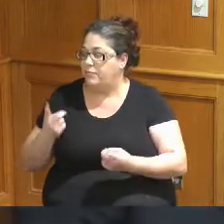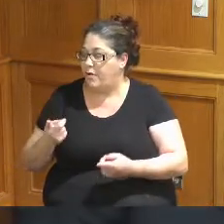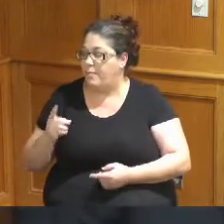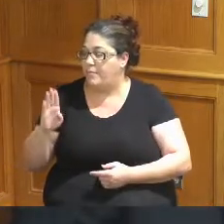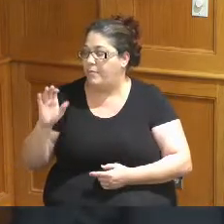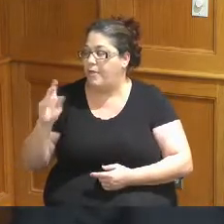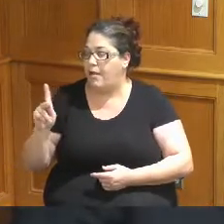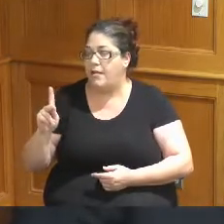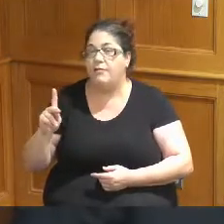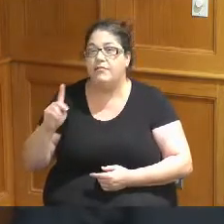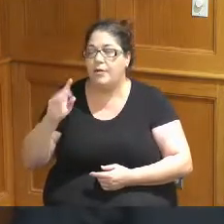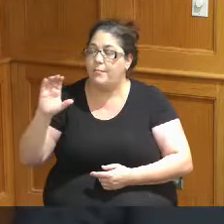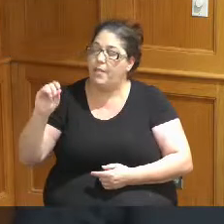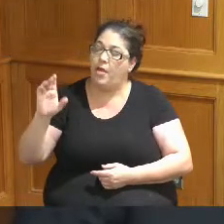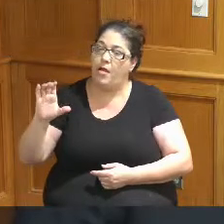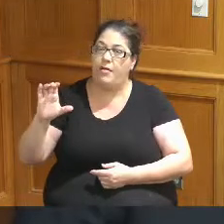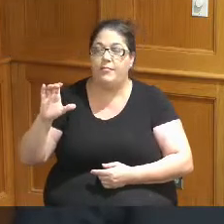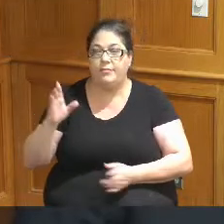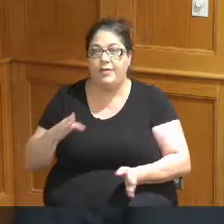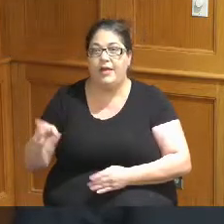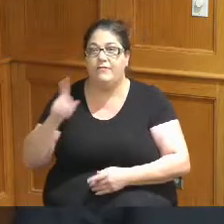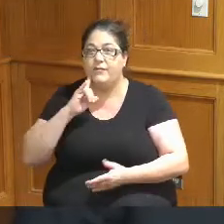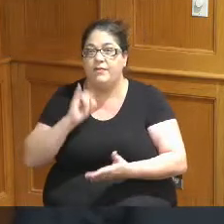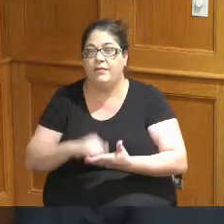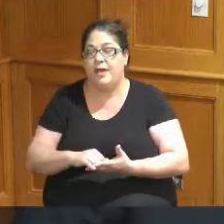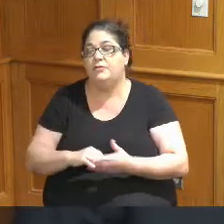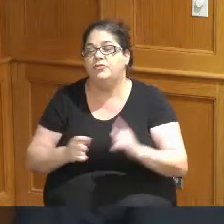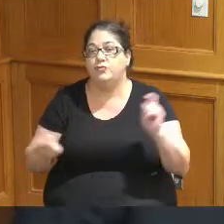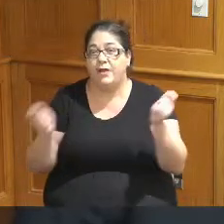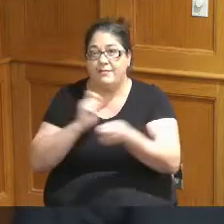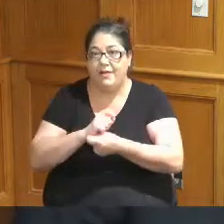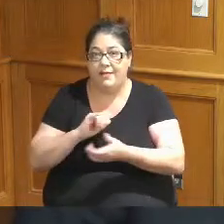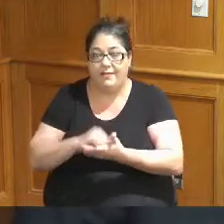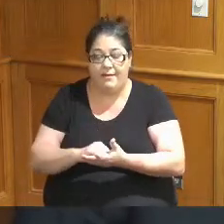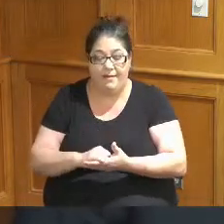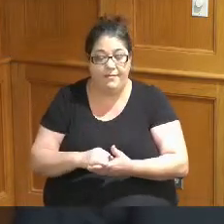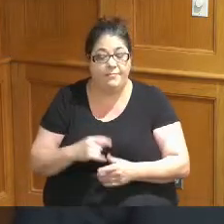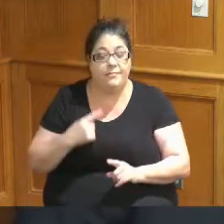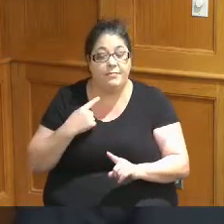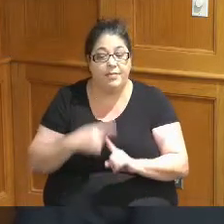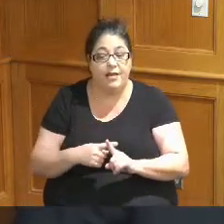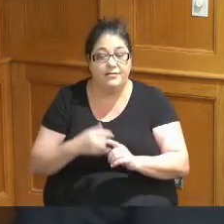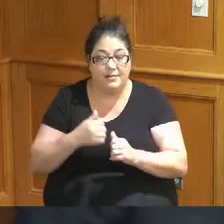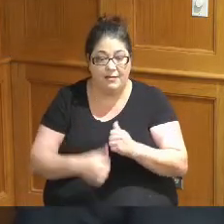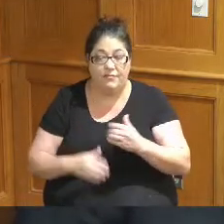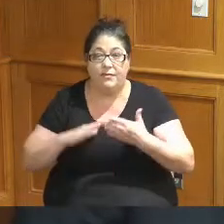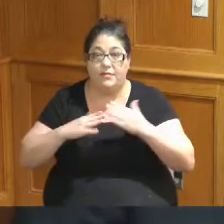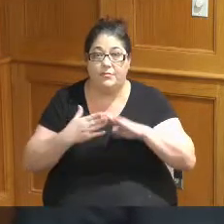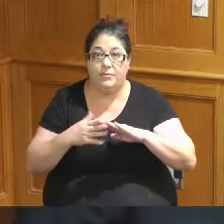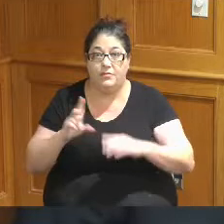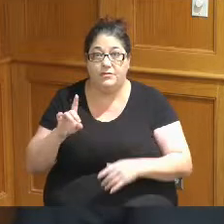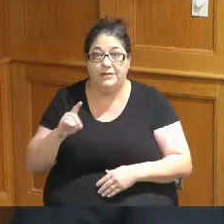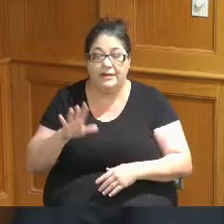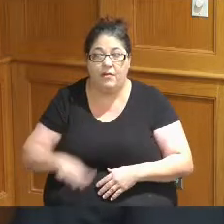Five-Year Plan that this board ratified and as did I think almost every community in the county and